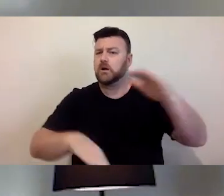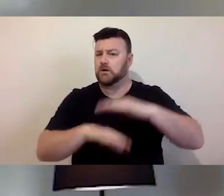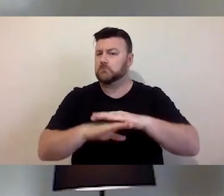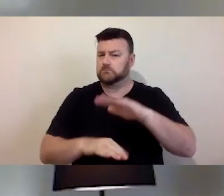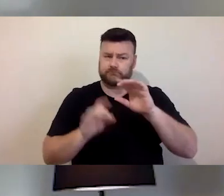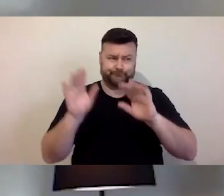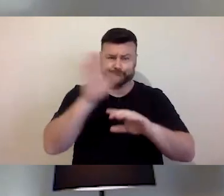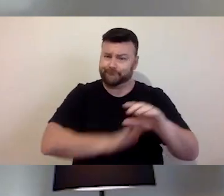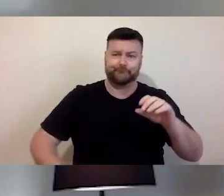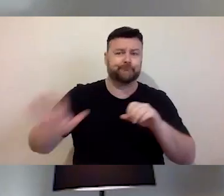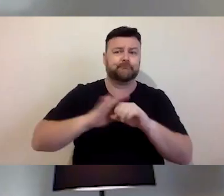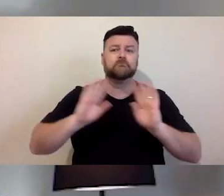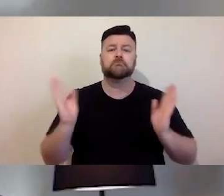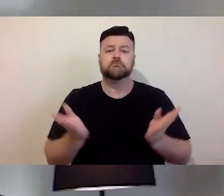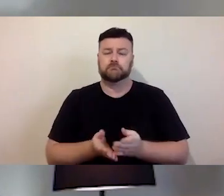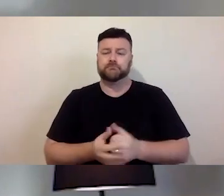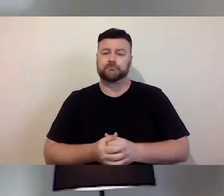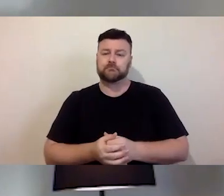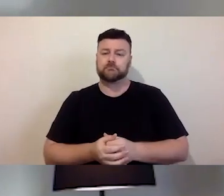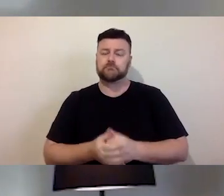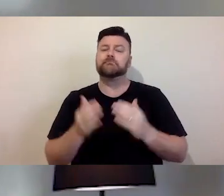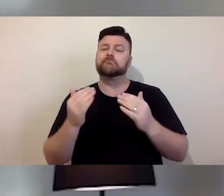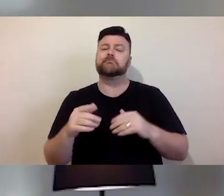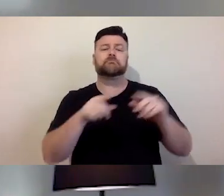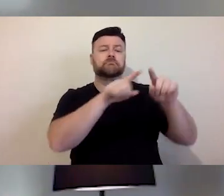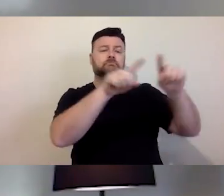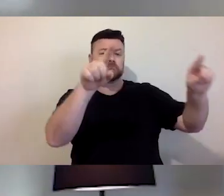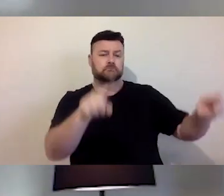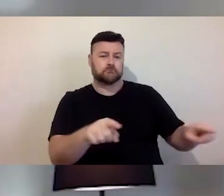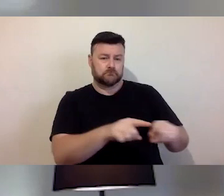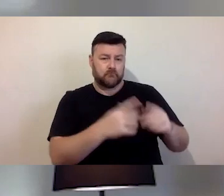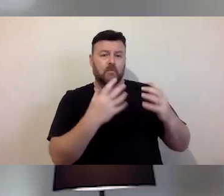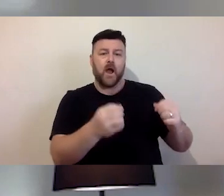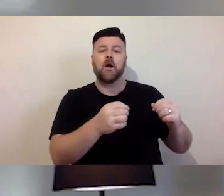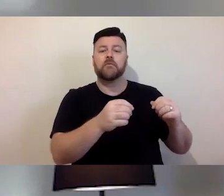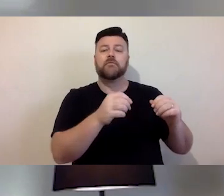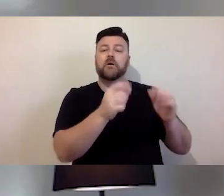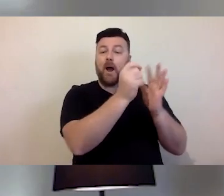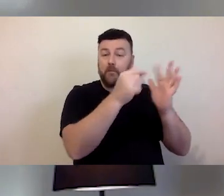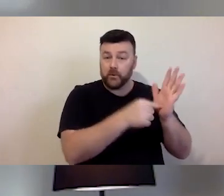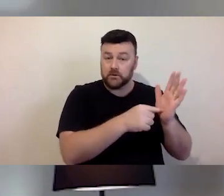slide with text, video boxes, and Auslan interpreters. I am a queer